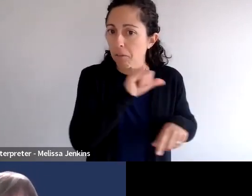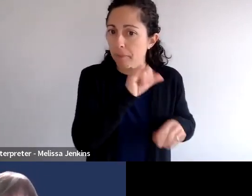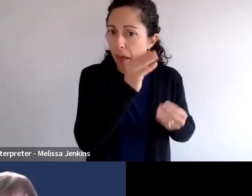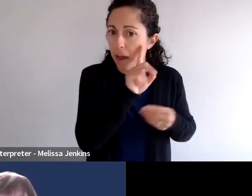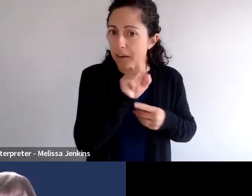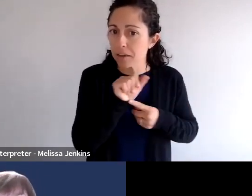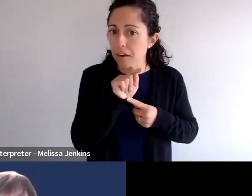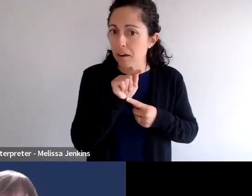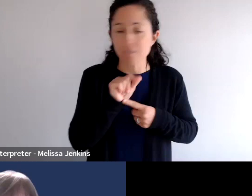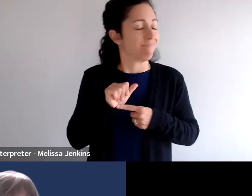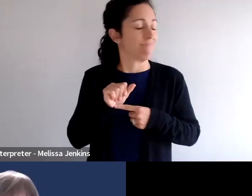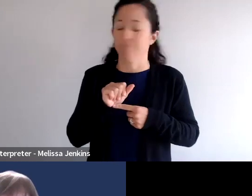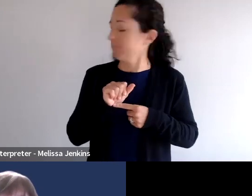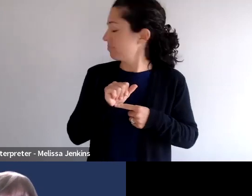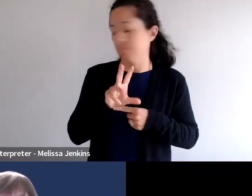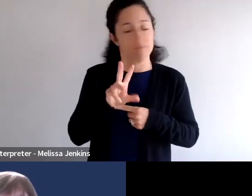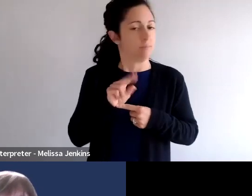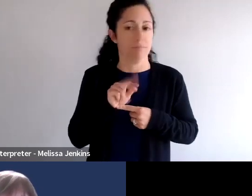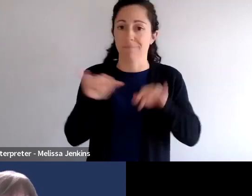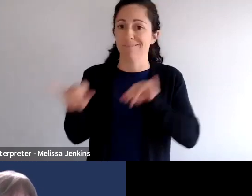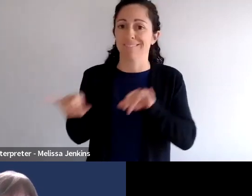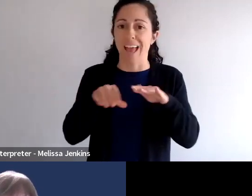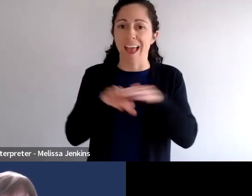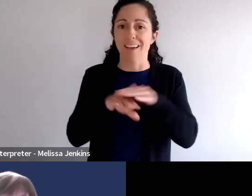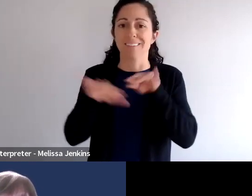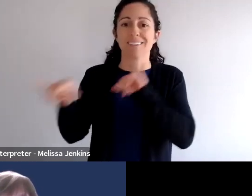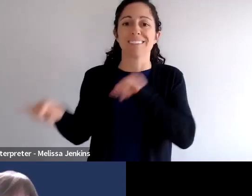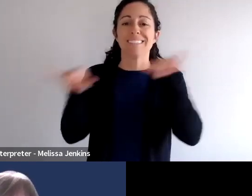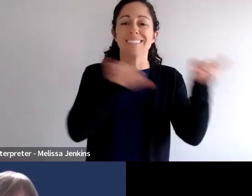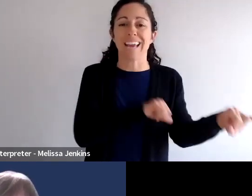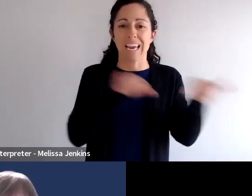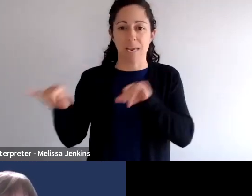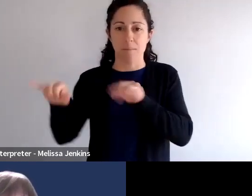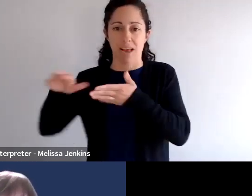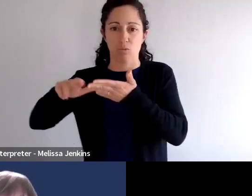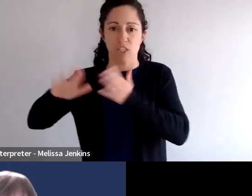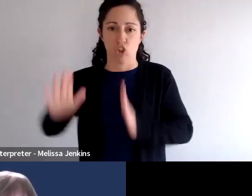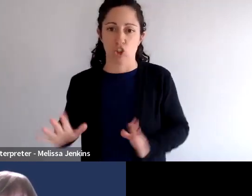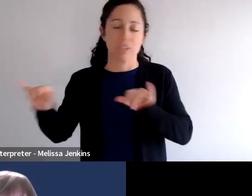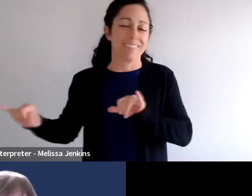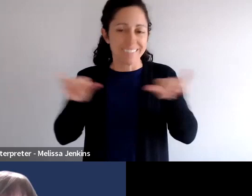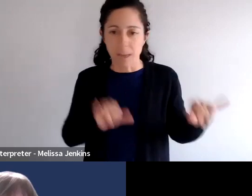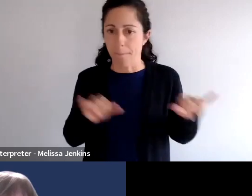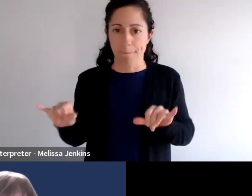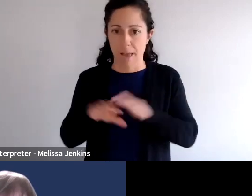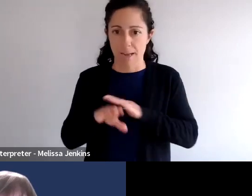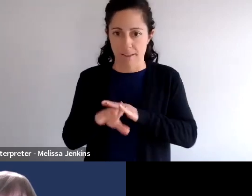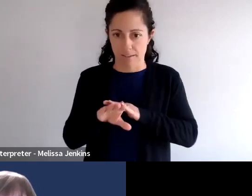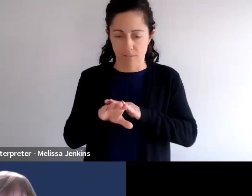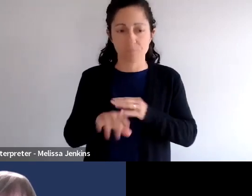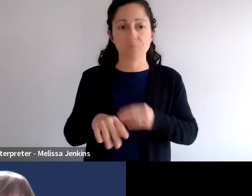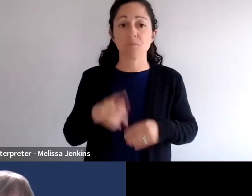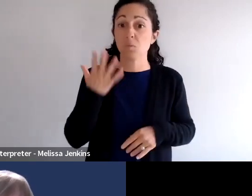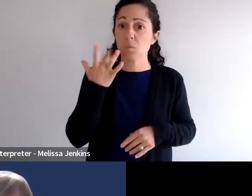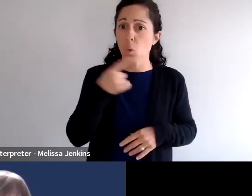would have. The reason they are so anxious and enthusiastic about funding and sponsoring RARE-X